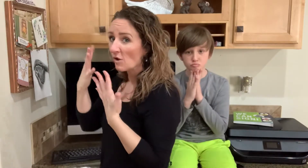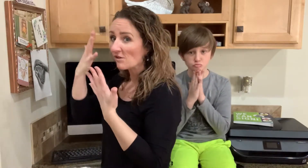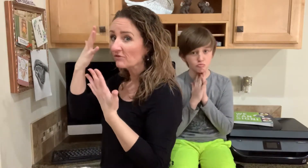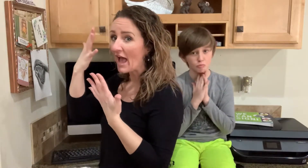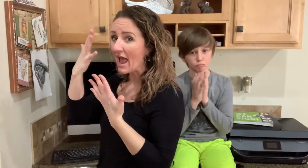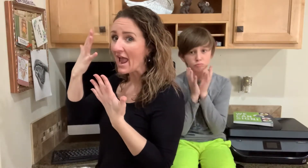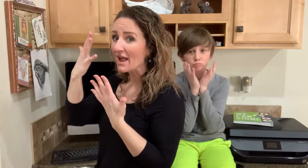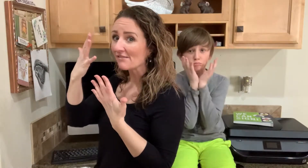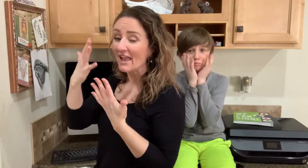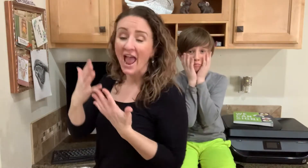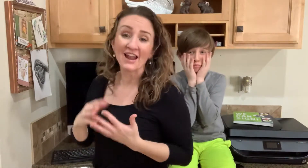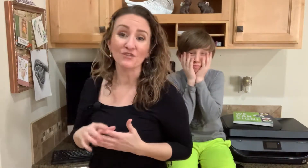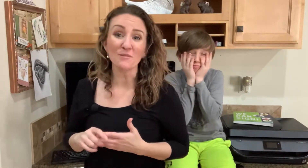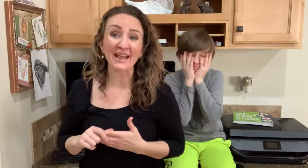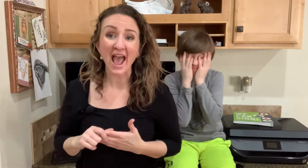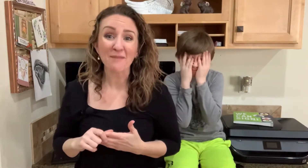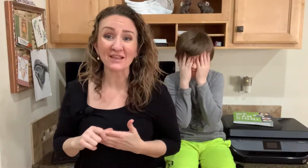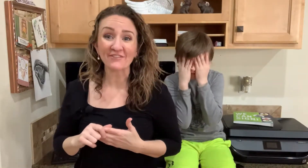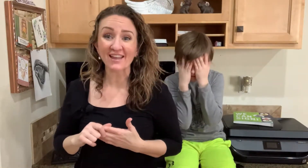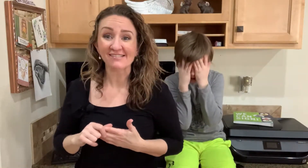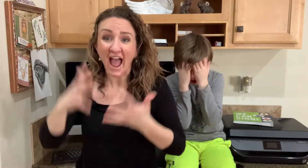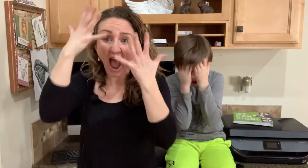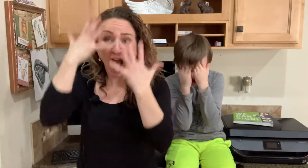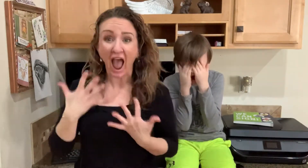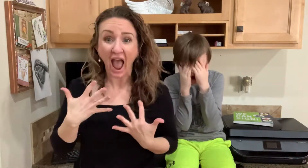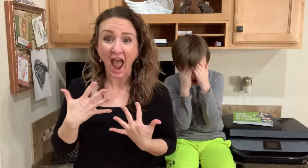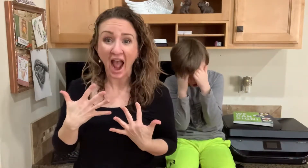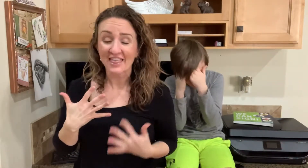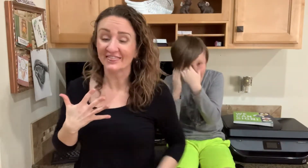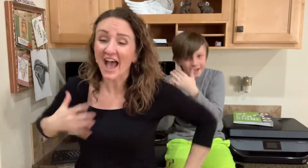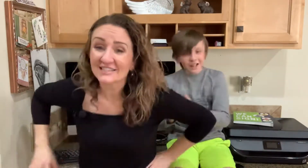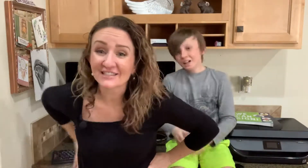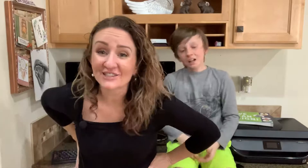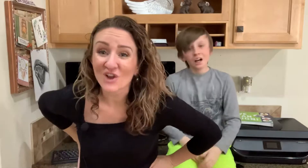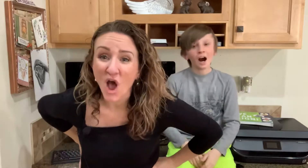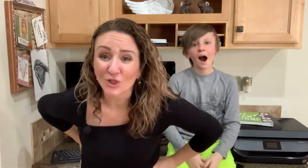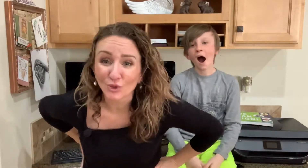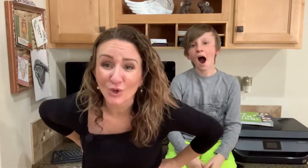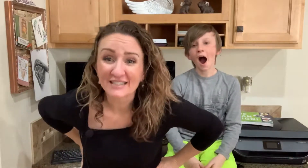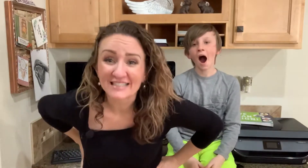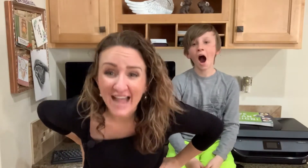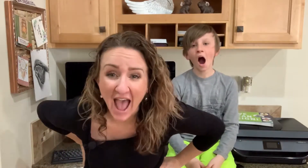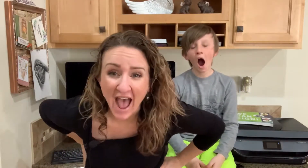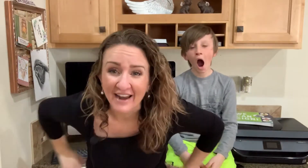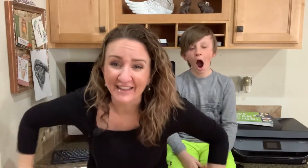So it's flat hands and if you make a happy face, that does not look sad!